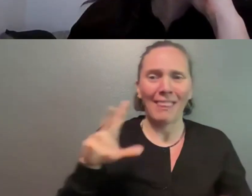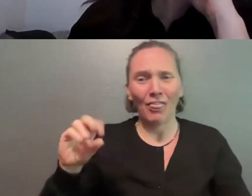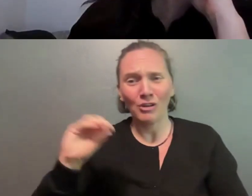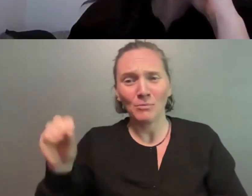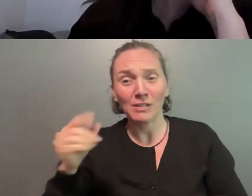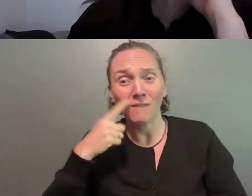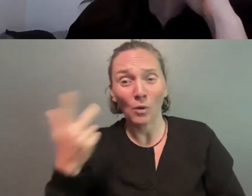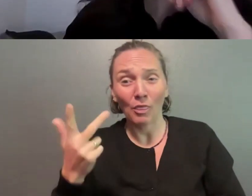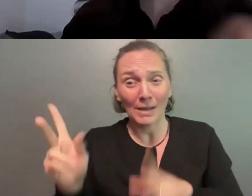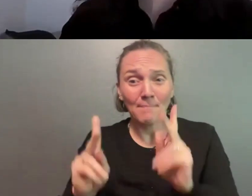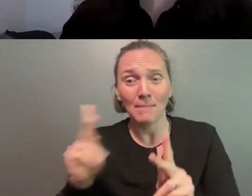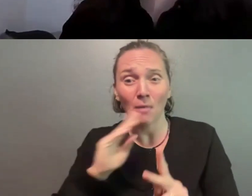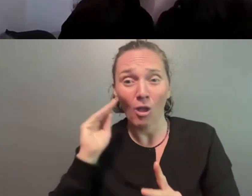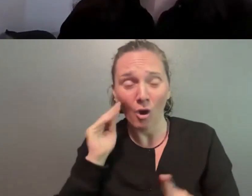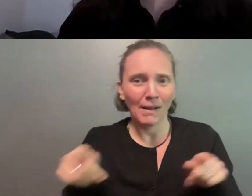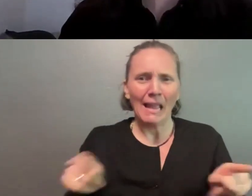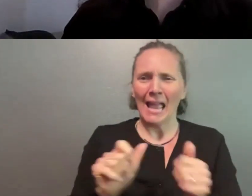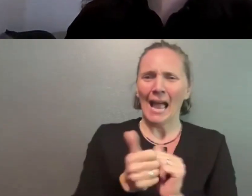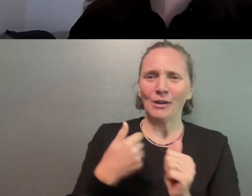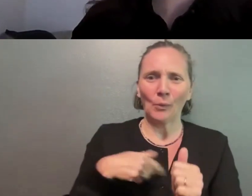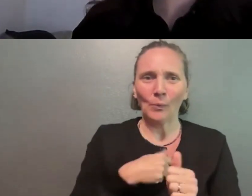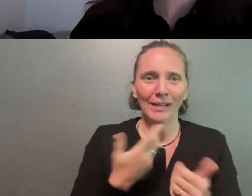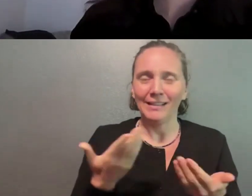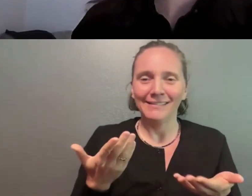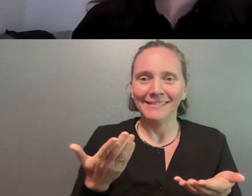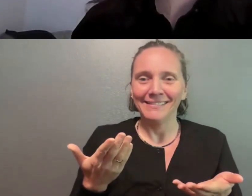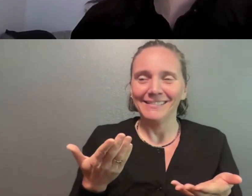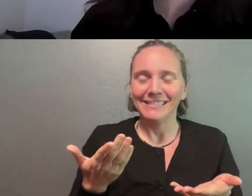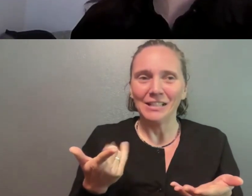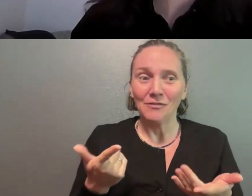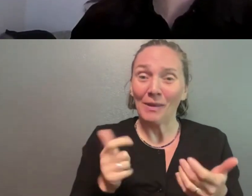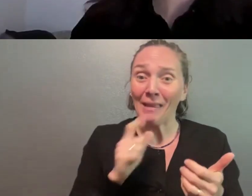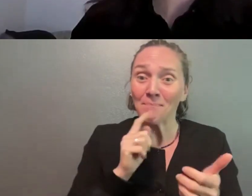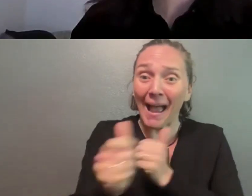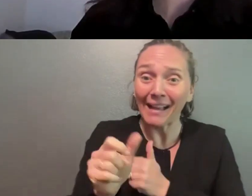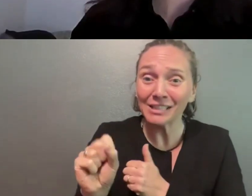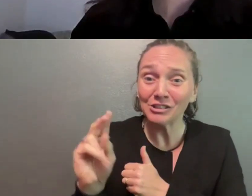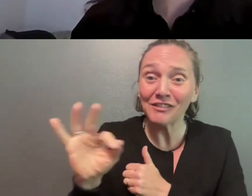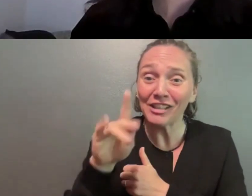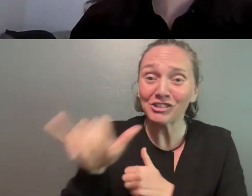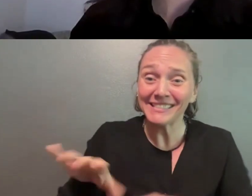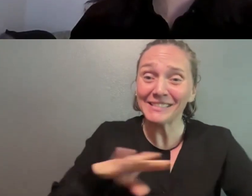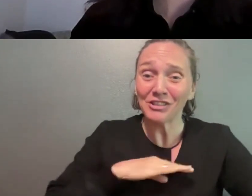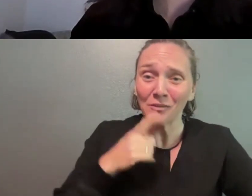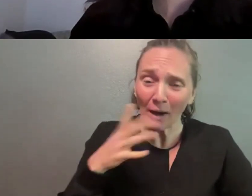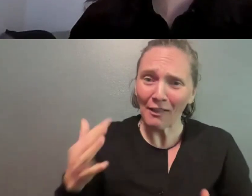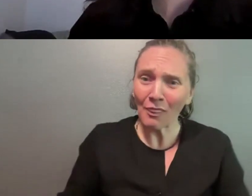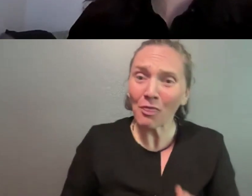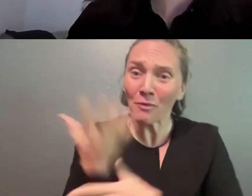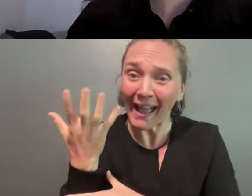How can we go from sufficiency to thriving? Thank you. I think that that is a really good question and I really appreciate the chance